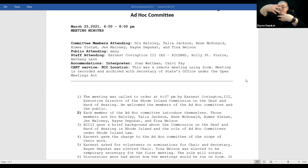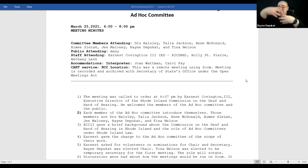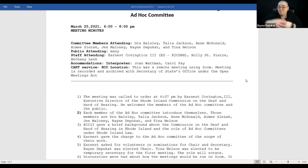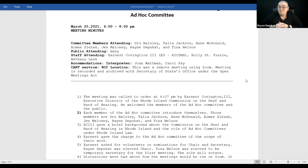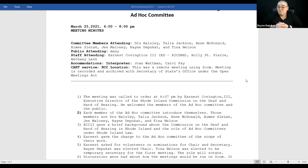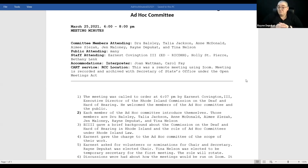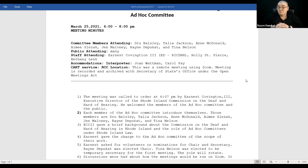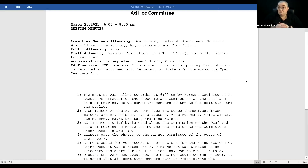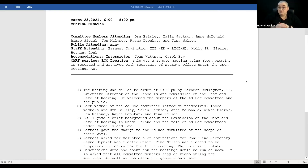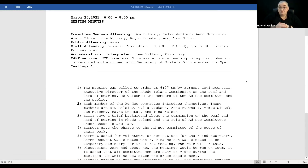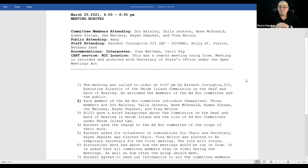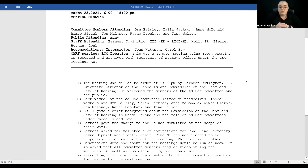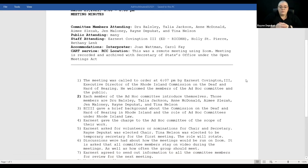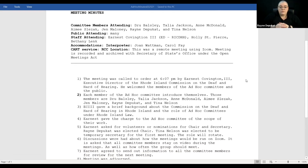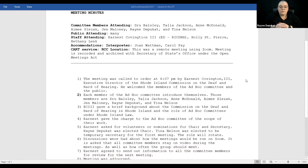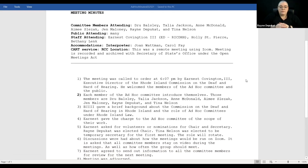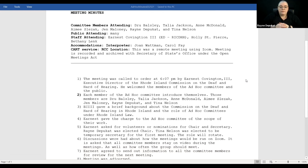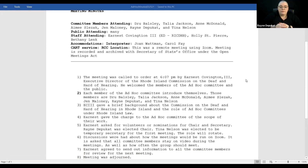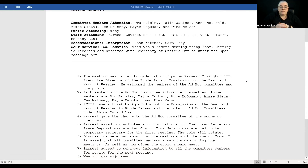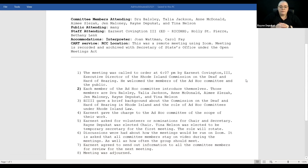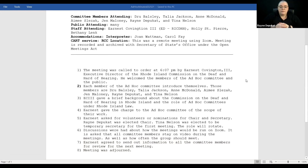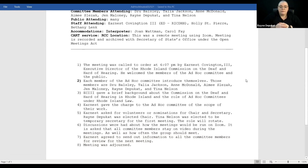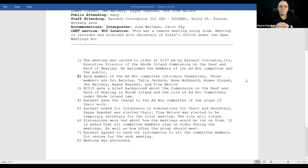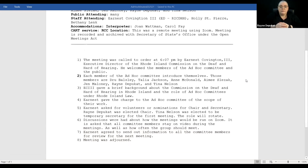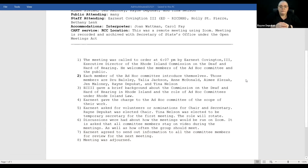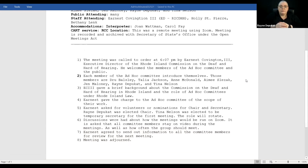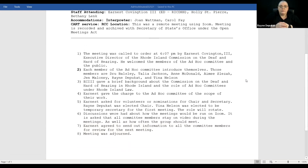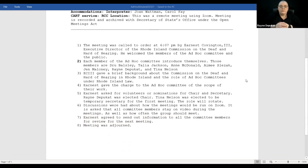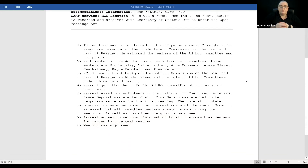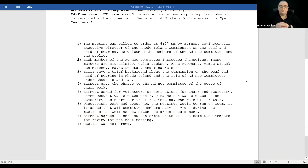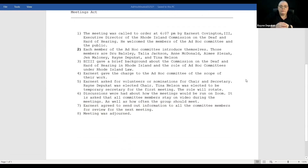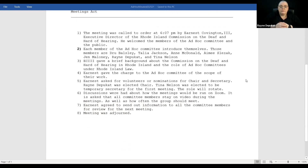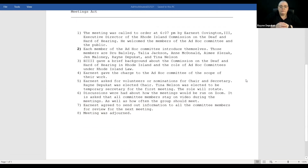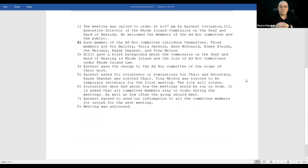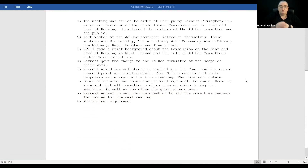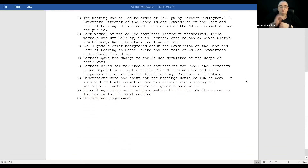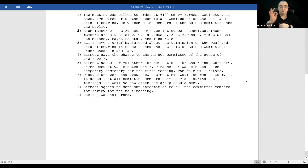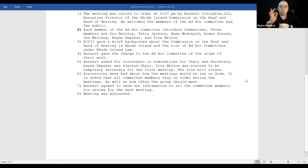Go ahead and scroll up.